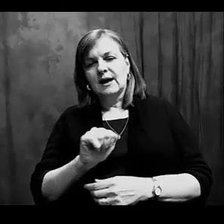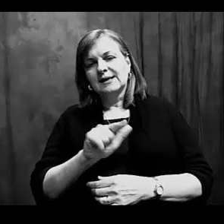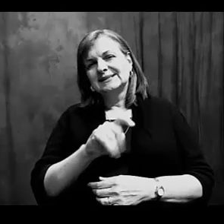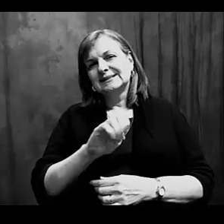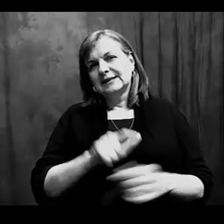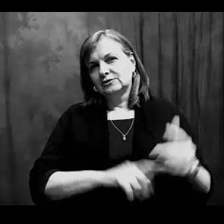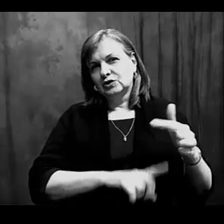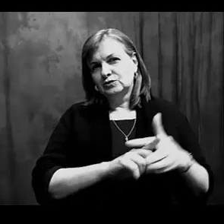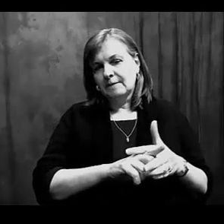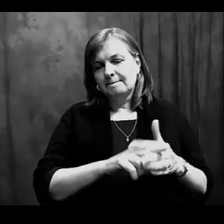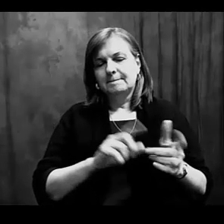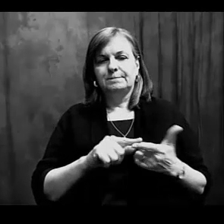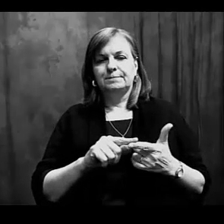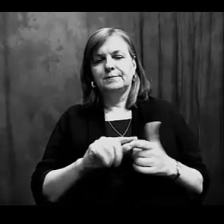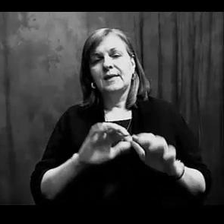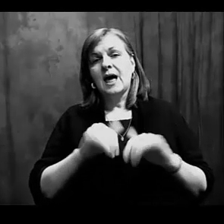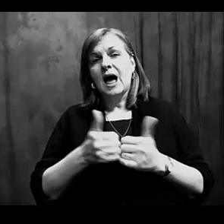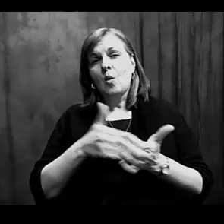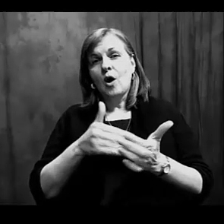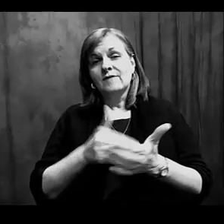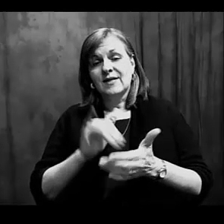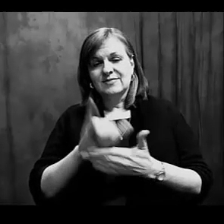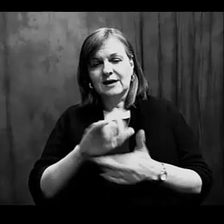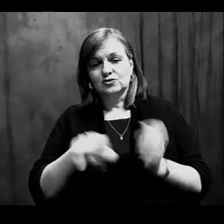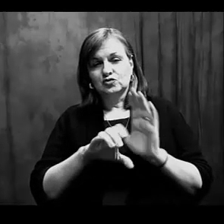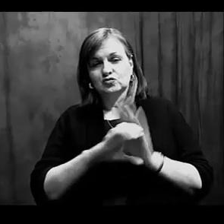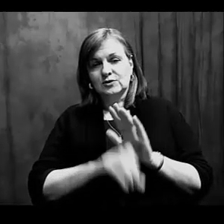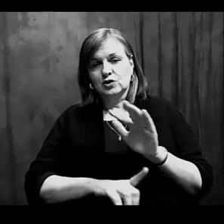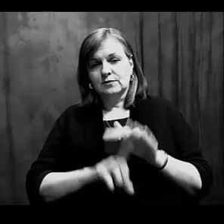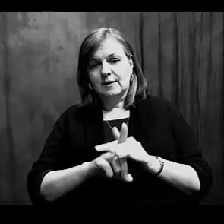we are going to look at frequency of traits